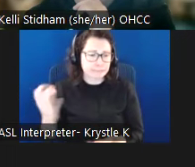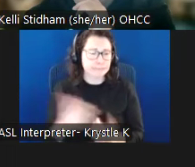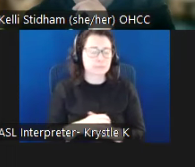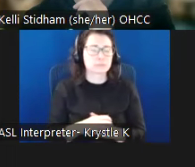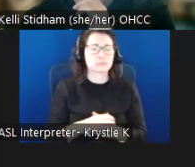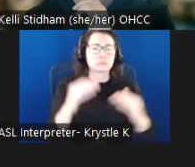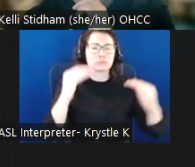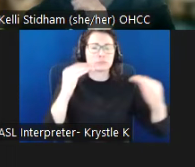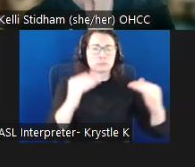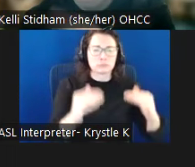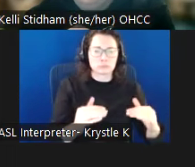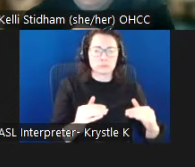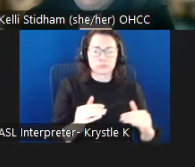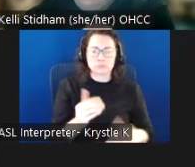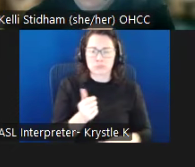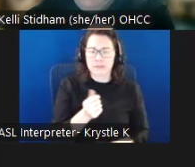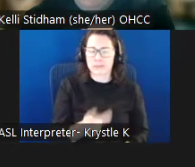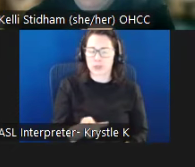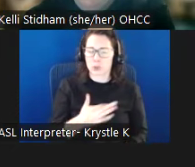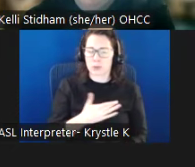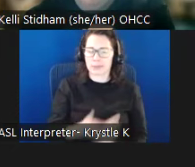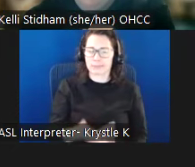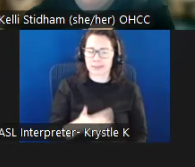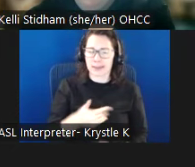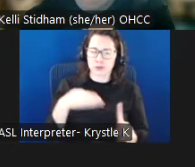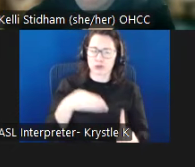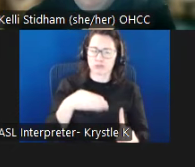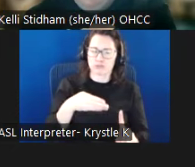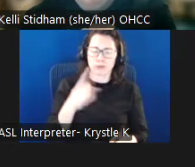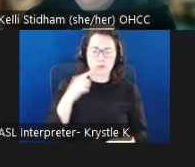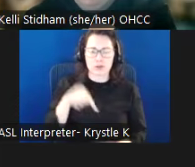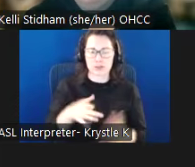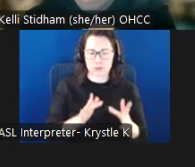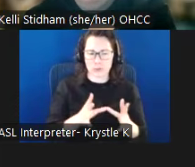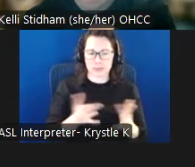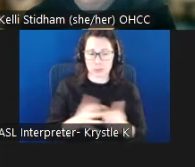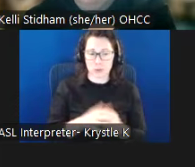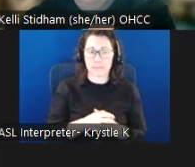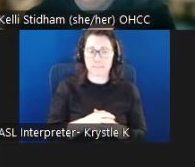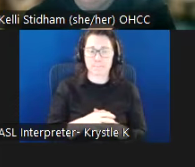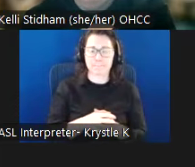couple of places that I really like to